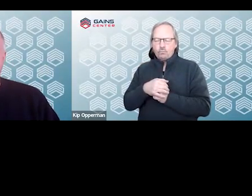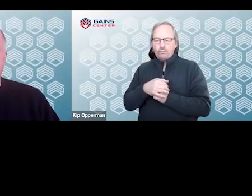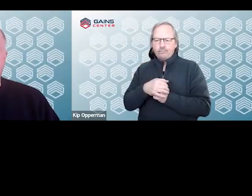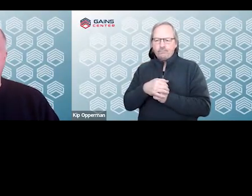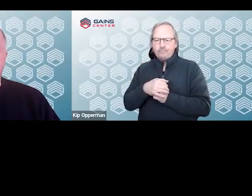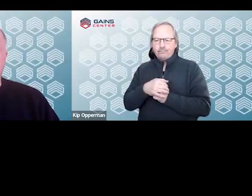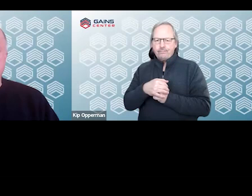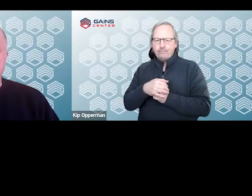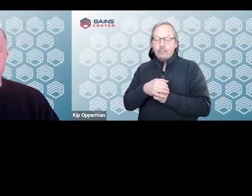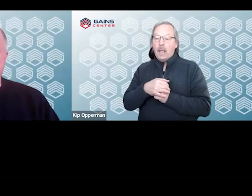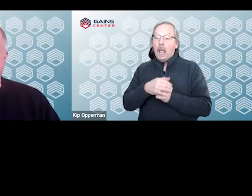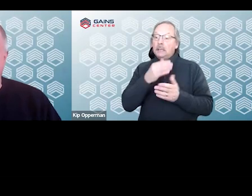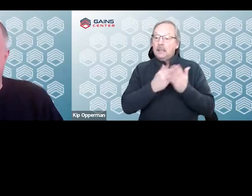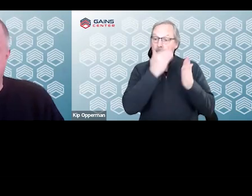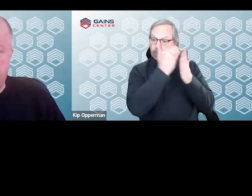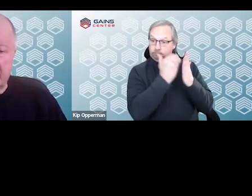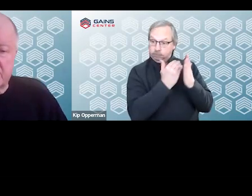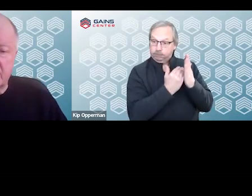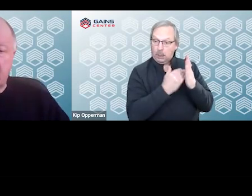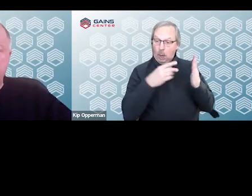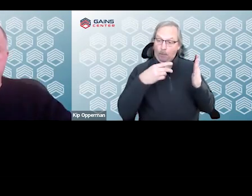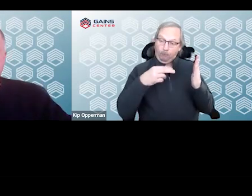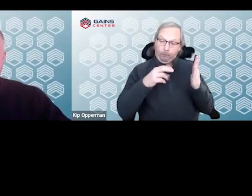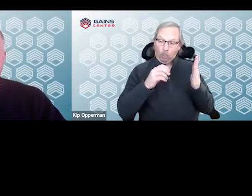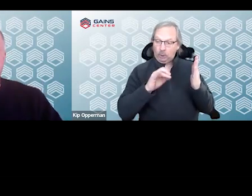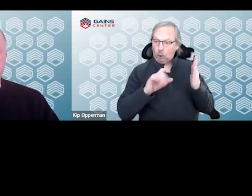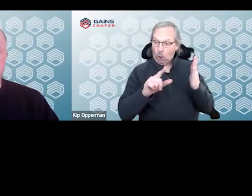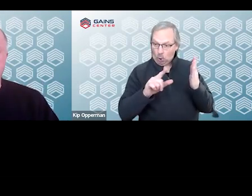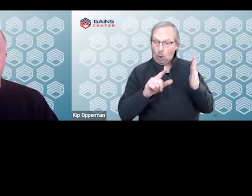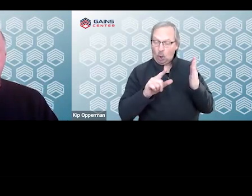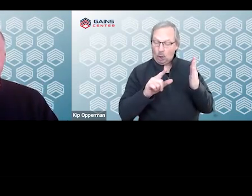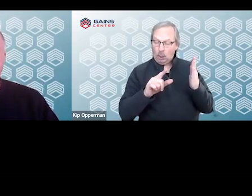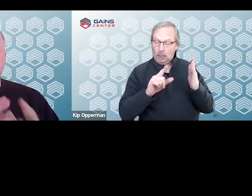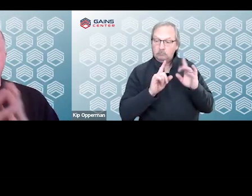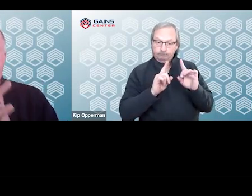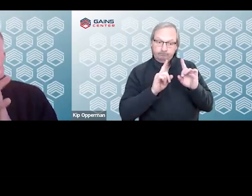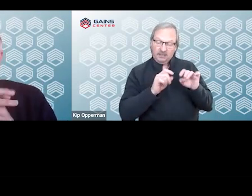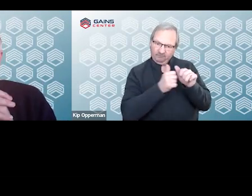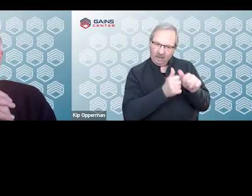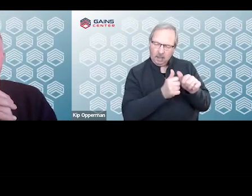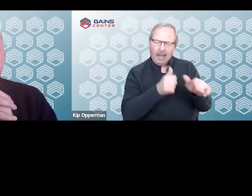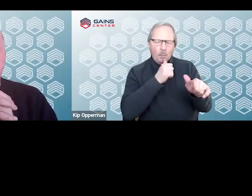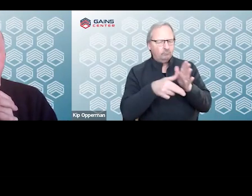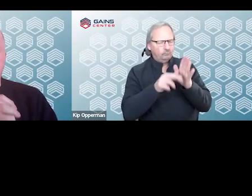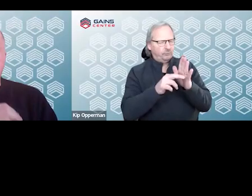There's some protocol questions that have to be answered. And these are some of the issues. I won't go over these in detail.